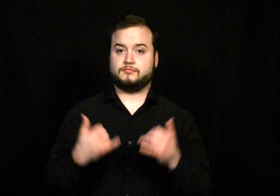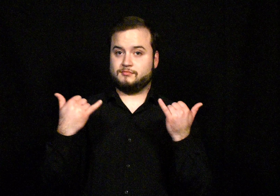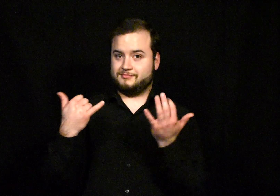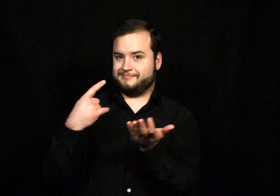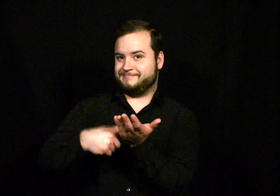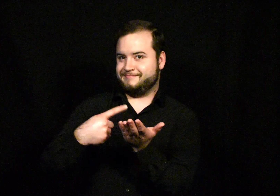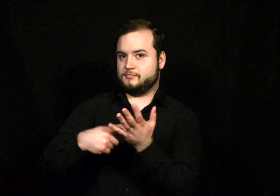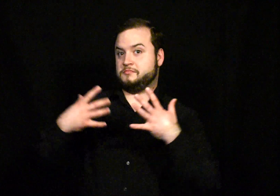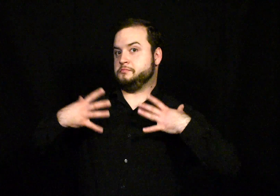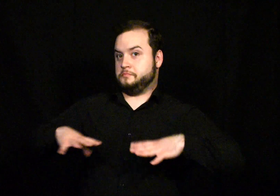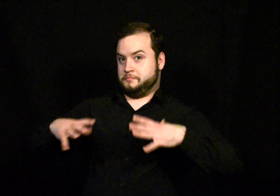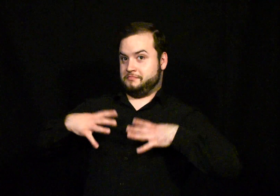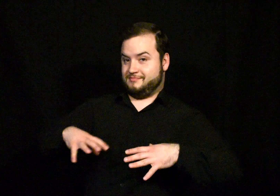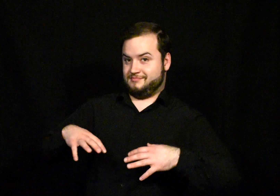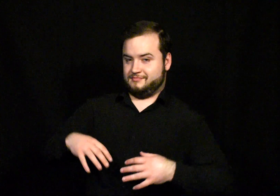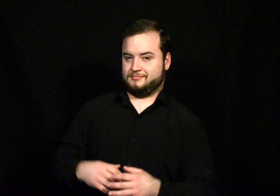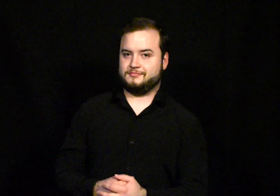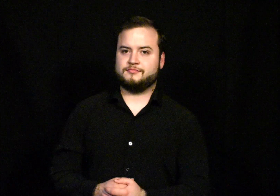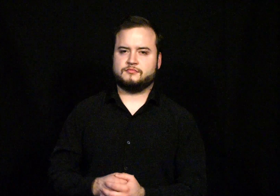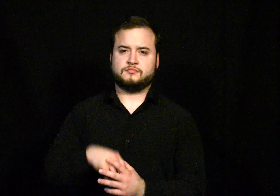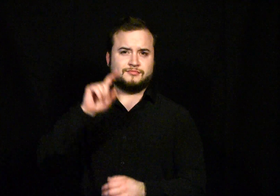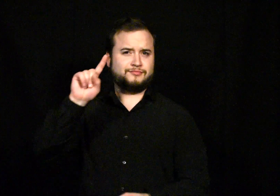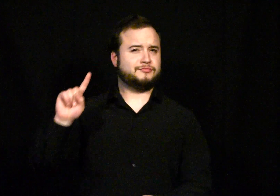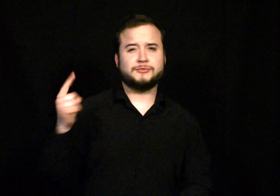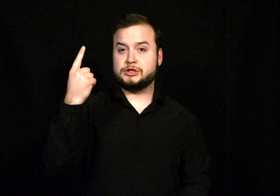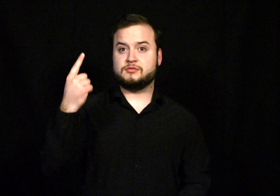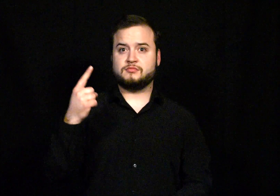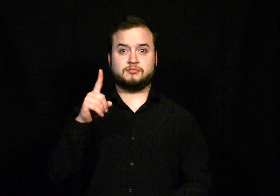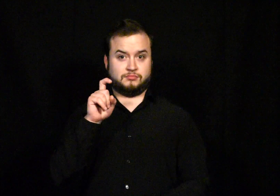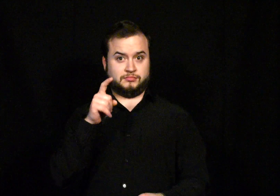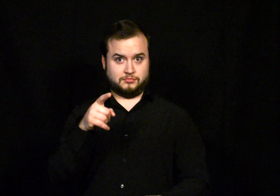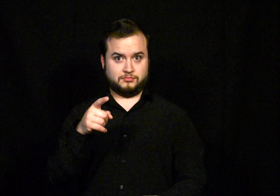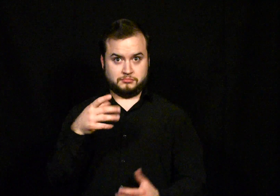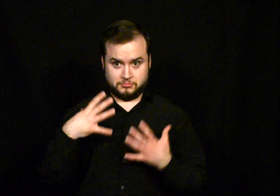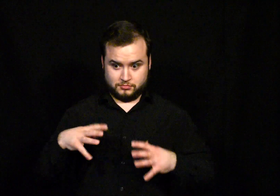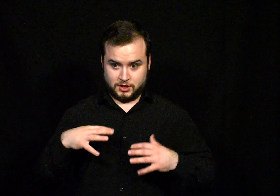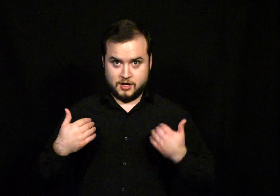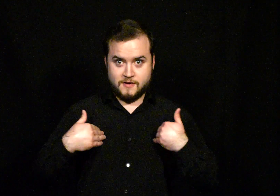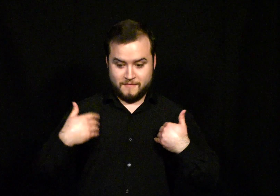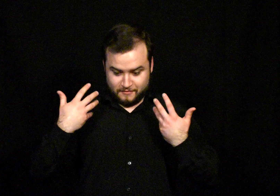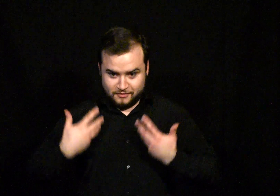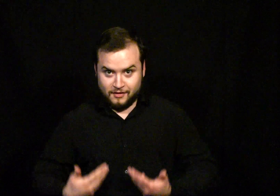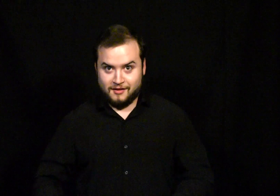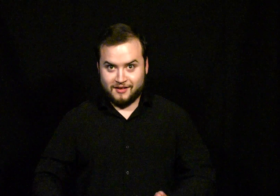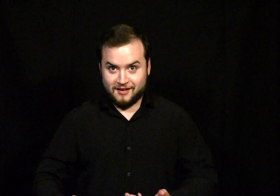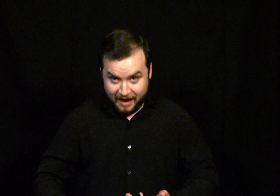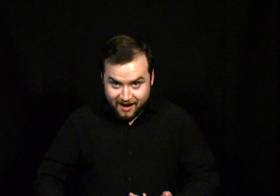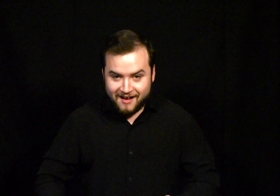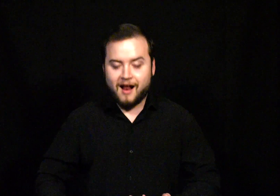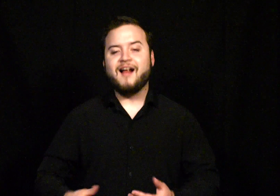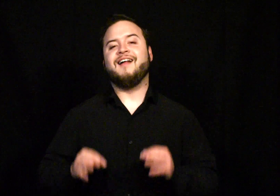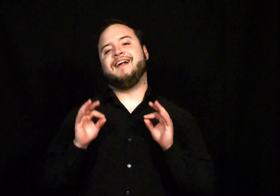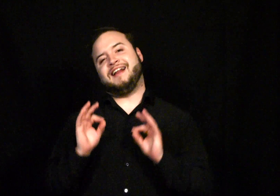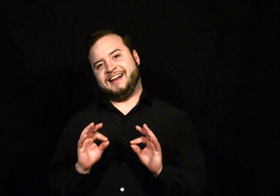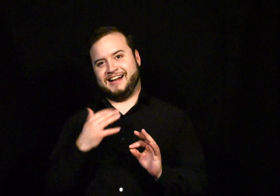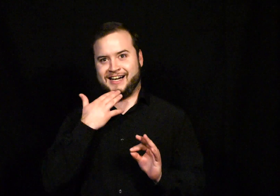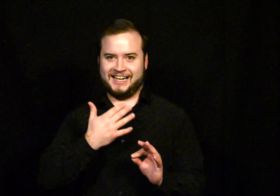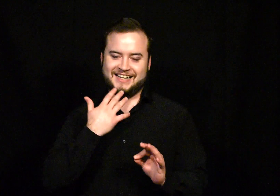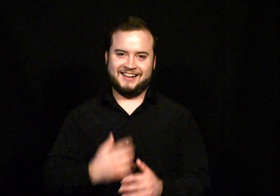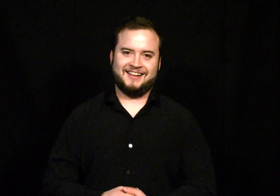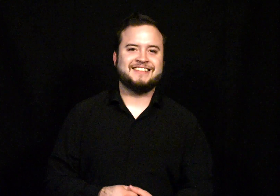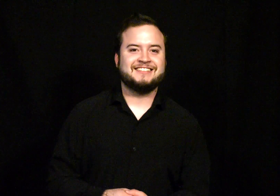Wardrobe: First of all, are you dressed? Yes? Good.